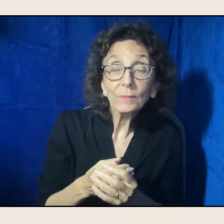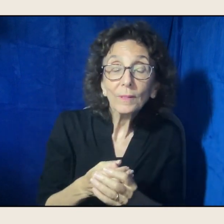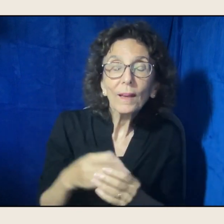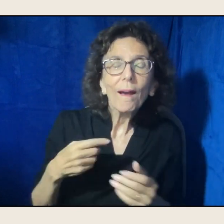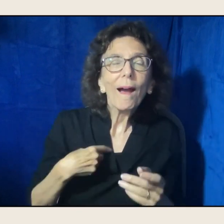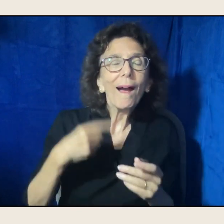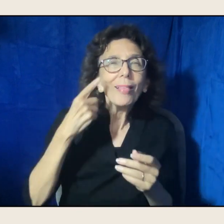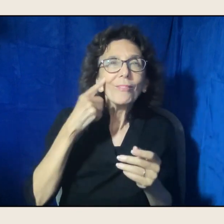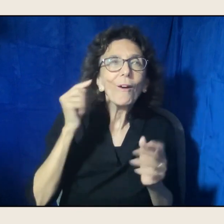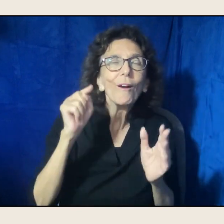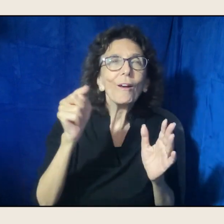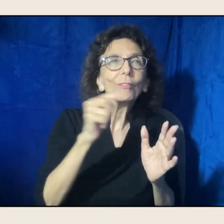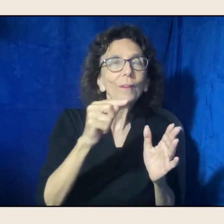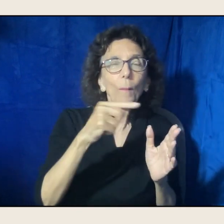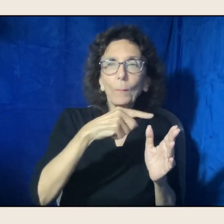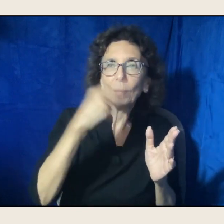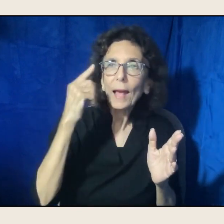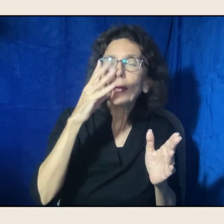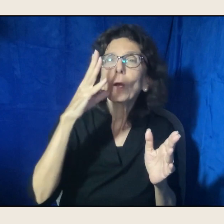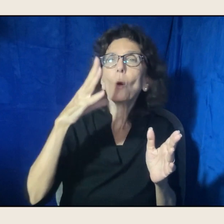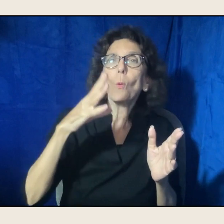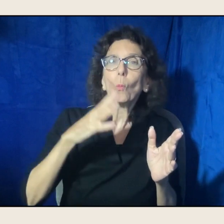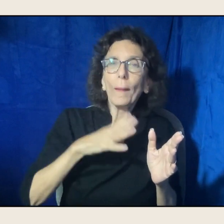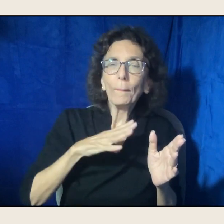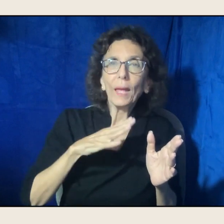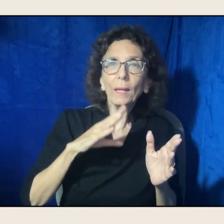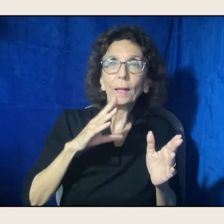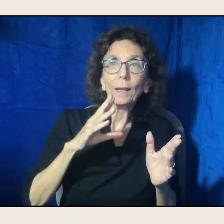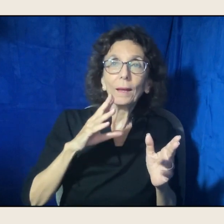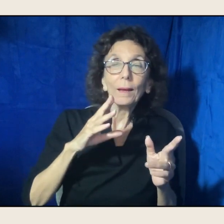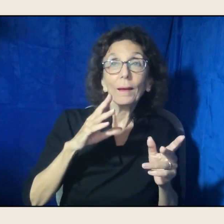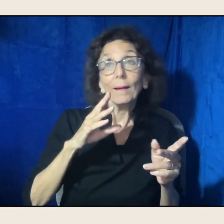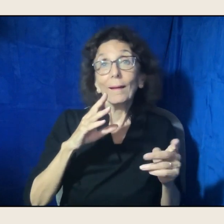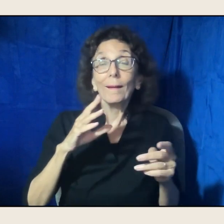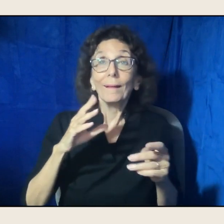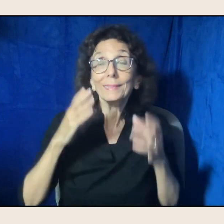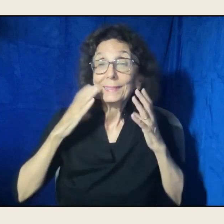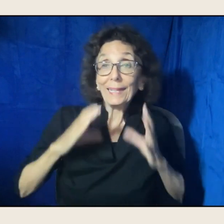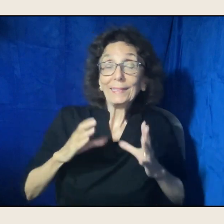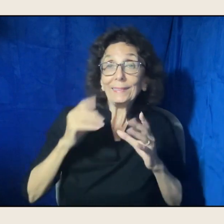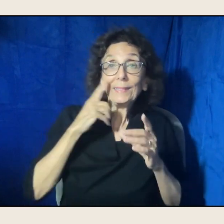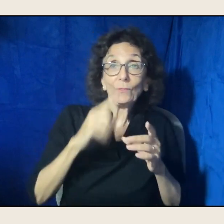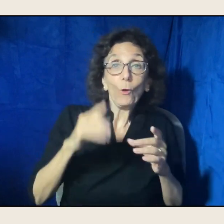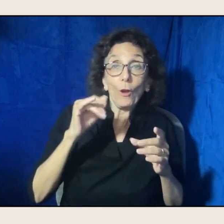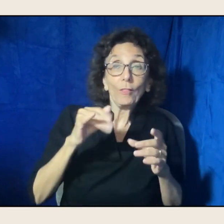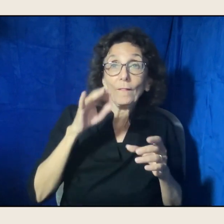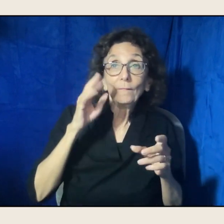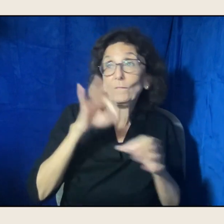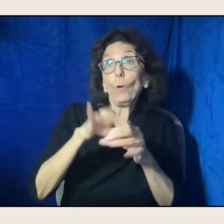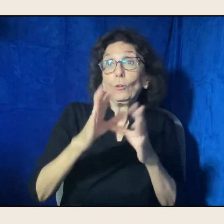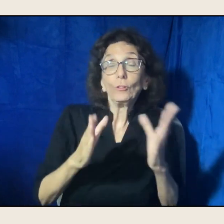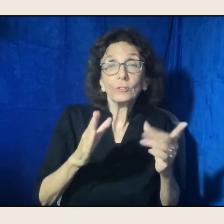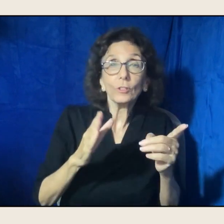should be at the front, with the microphone not, oh, a few months ago, they're low information voters,